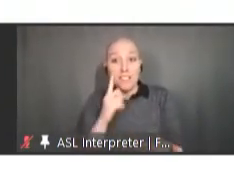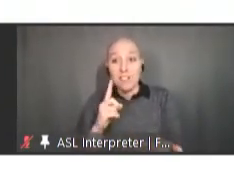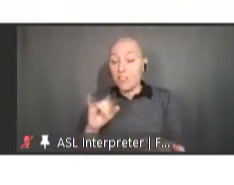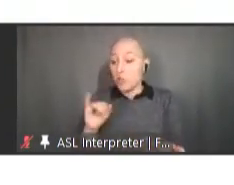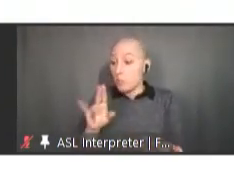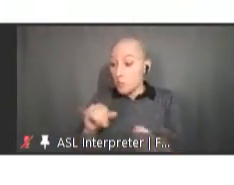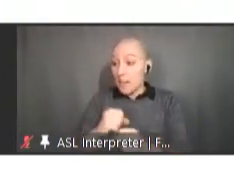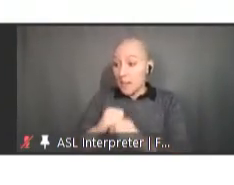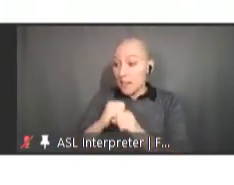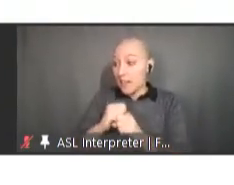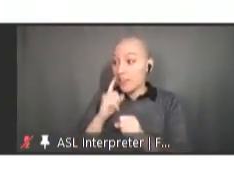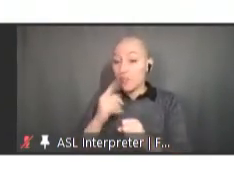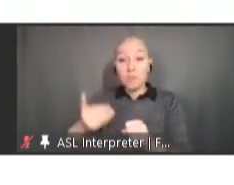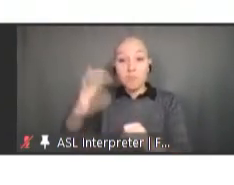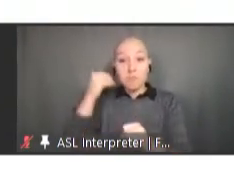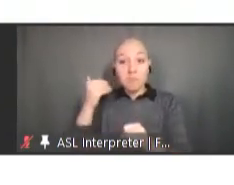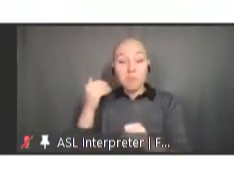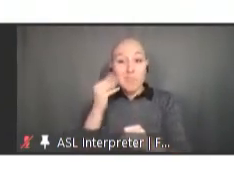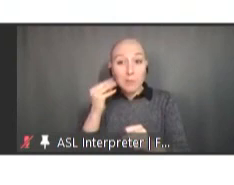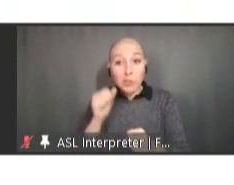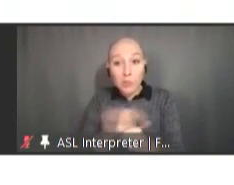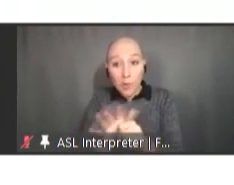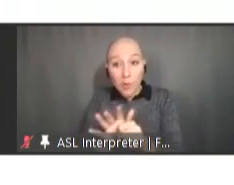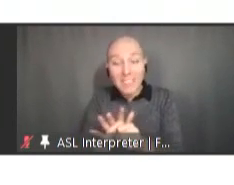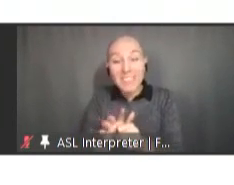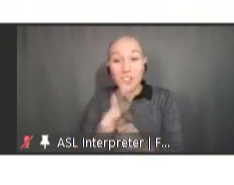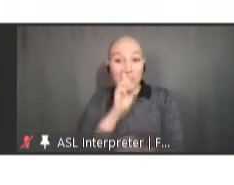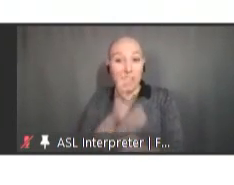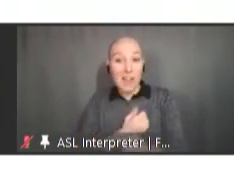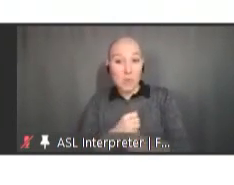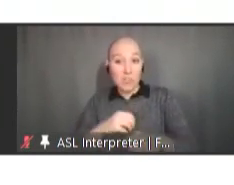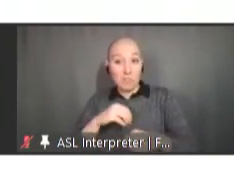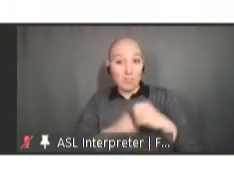Really kind of the infrastructure that we've developed here, at least, I would say in the near